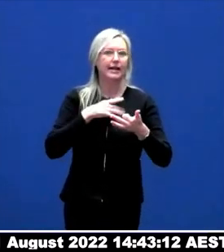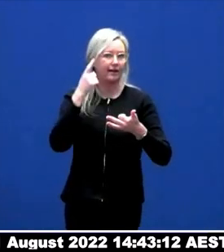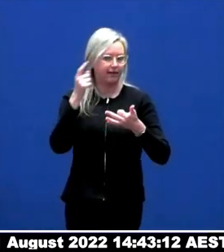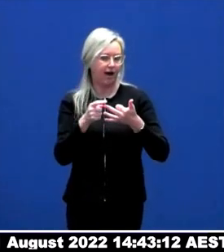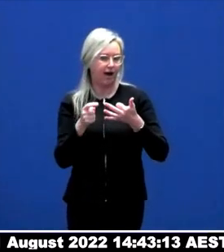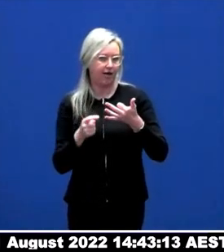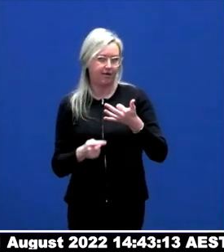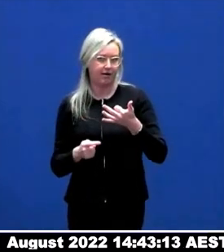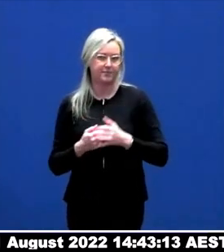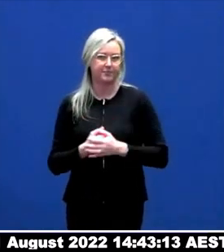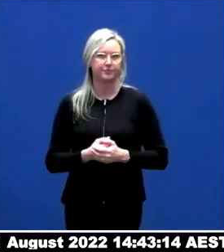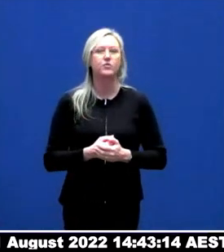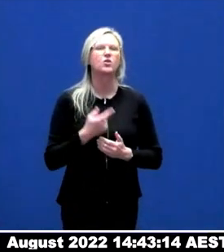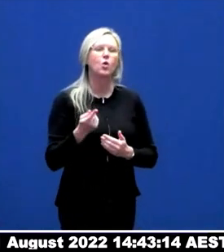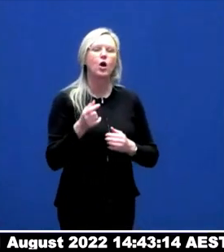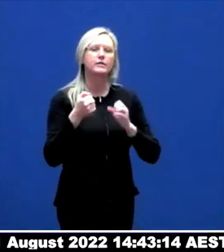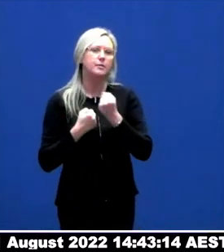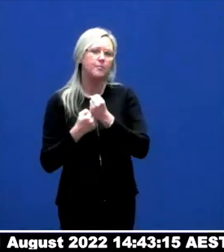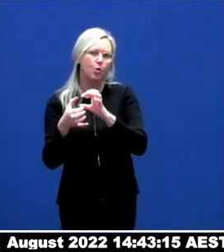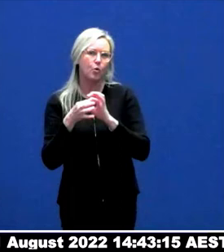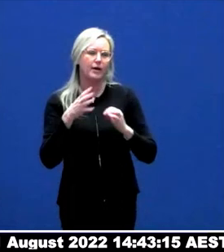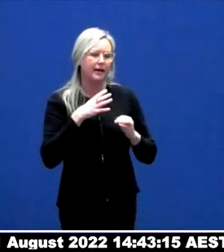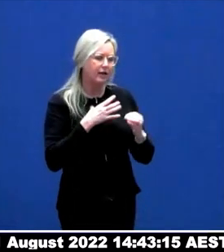Well, needs to work with the participant to find an alternative, but we